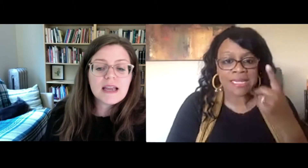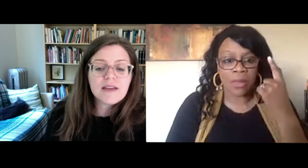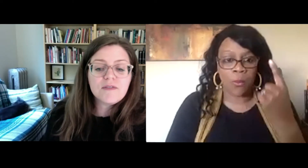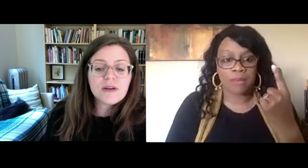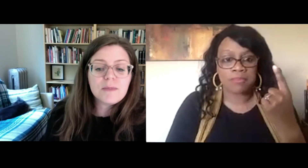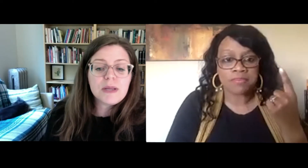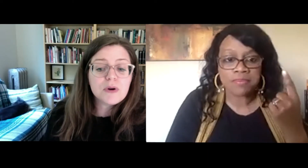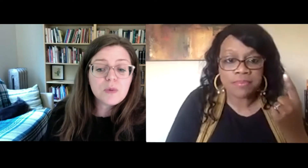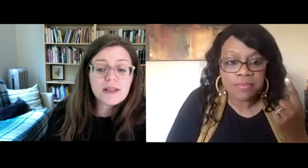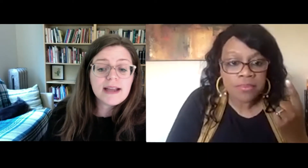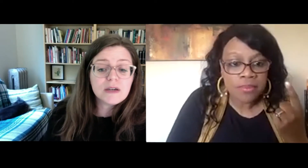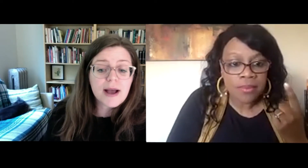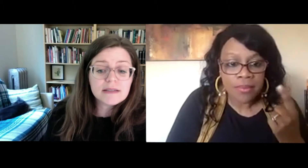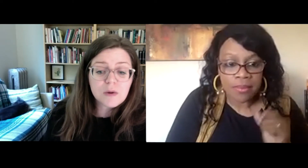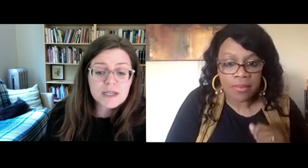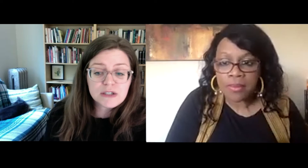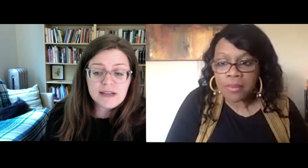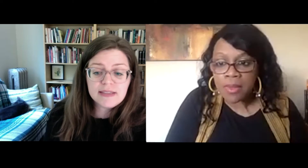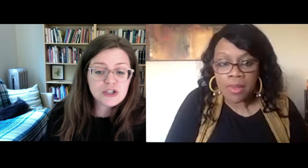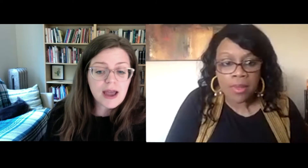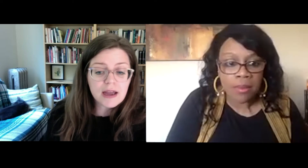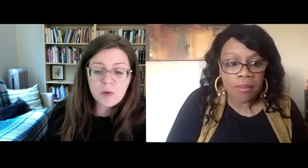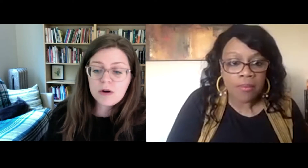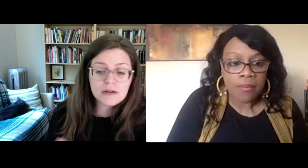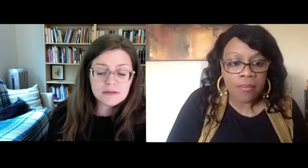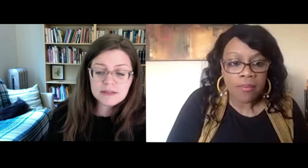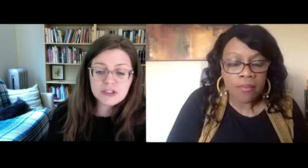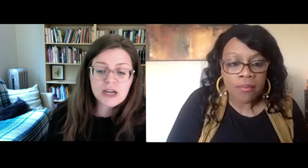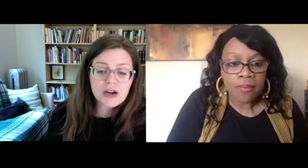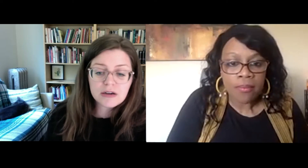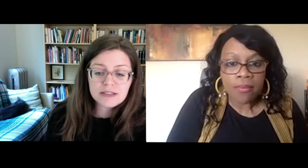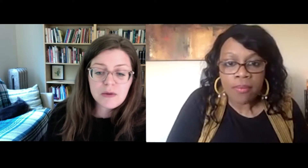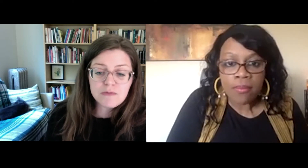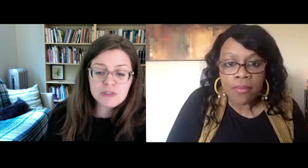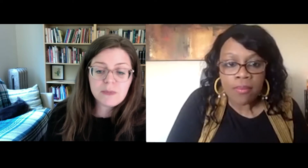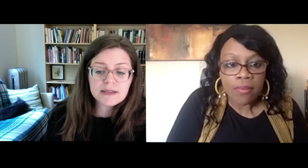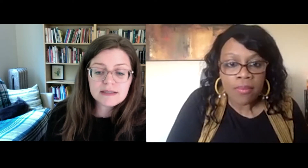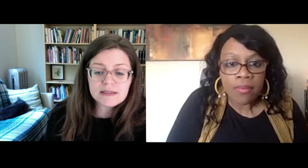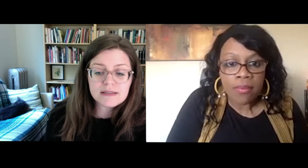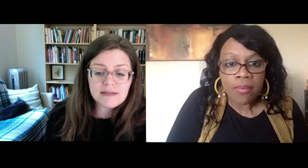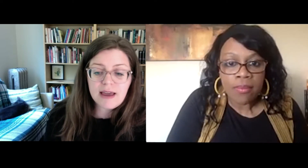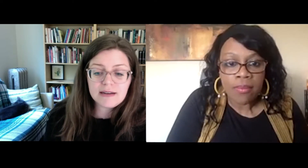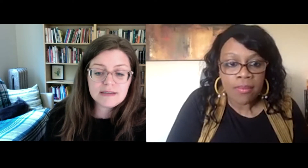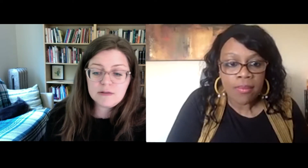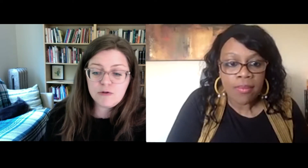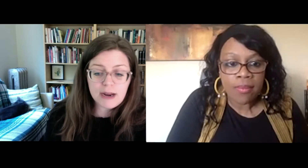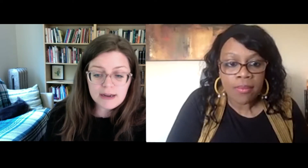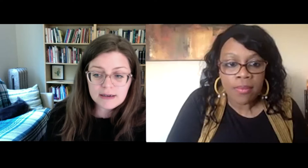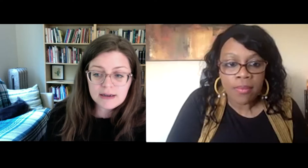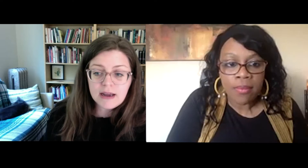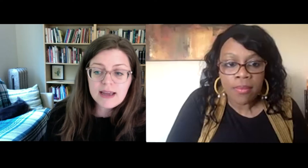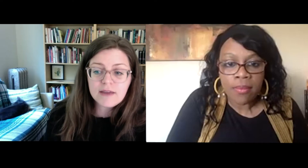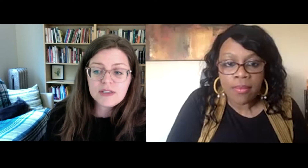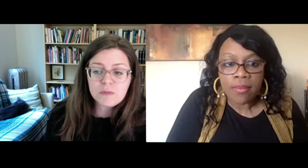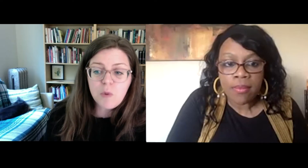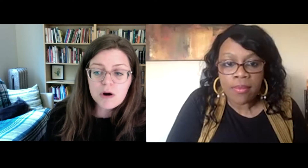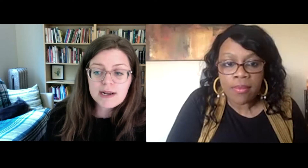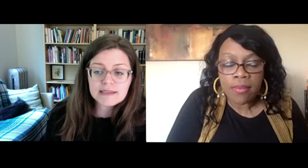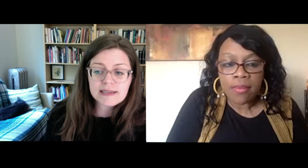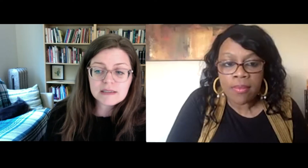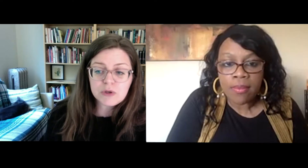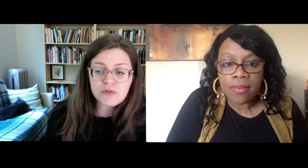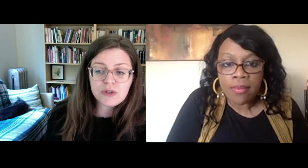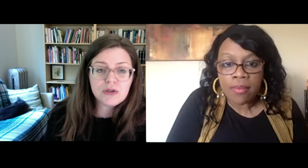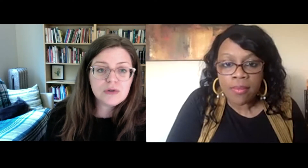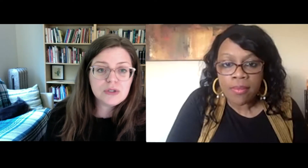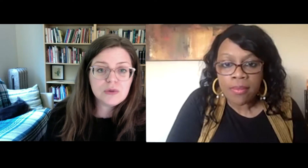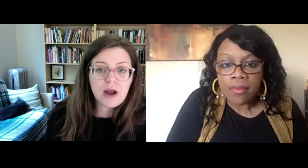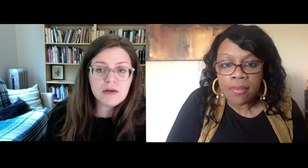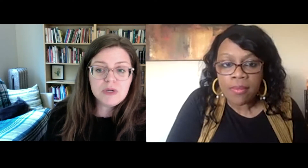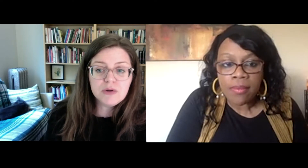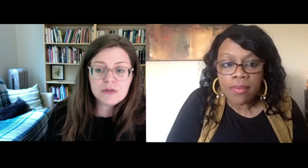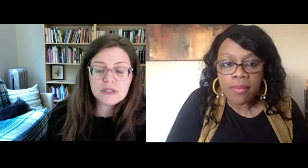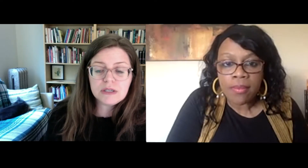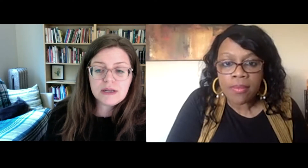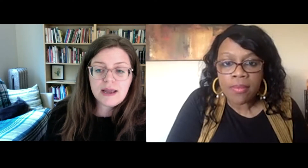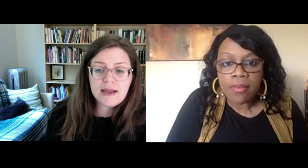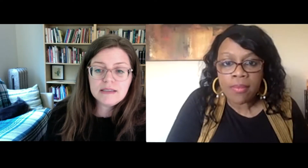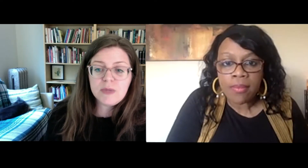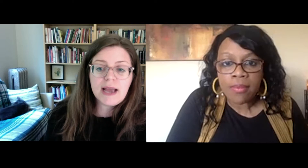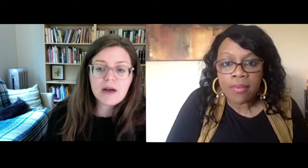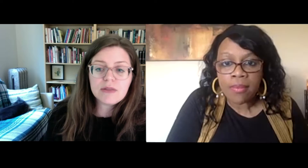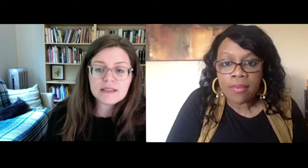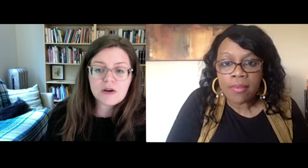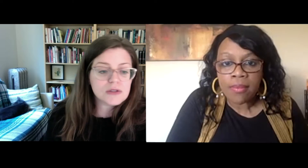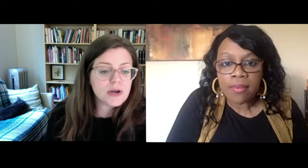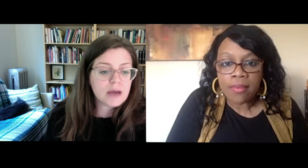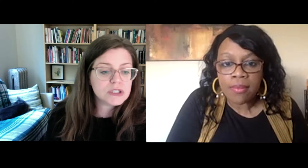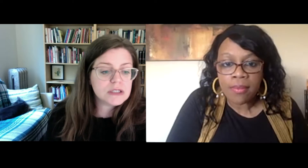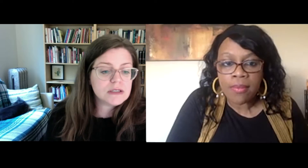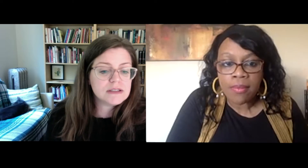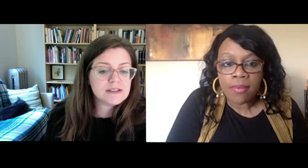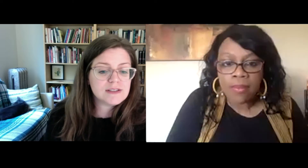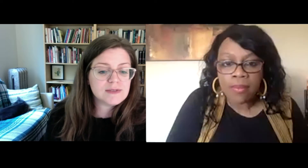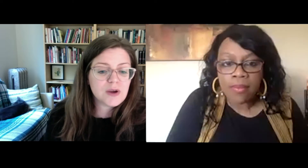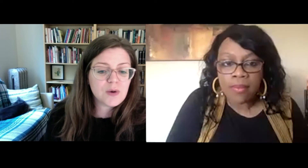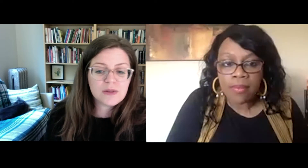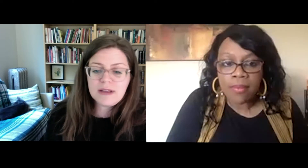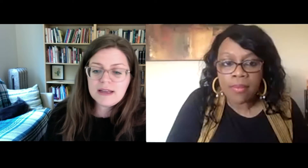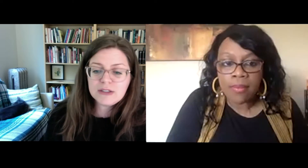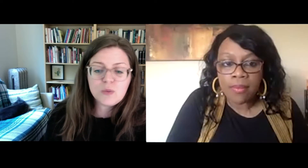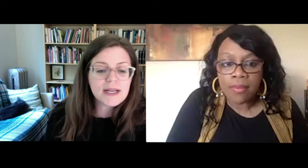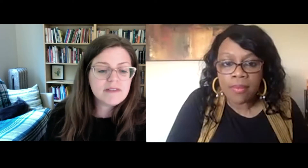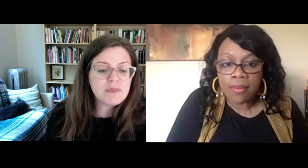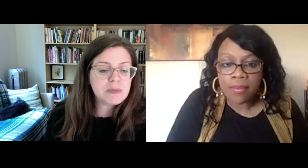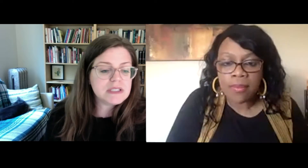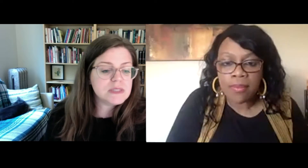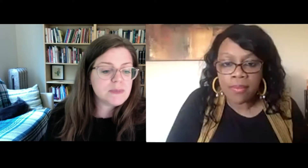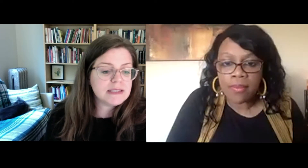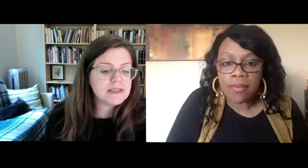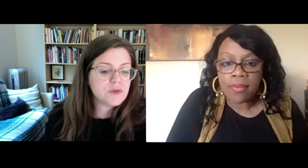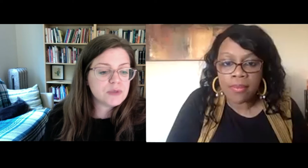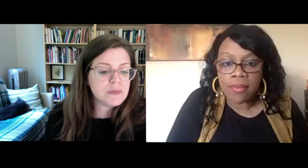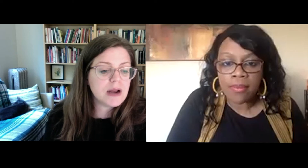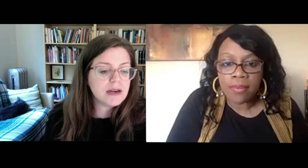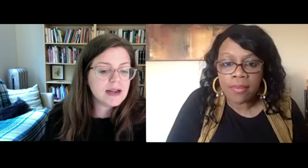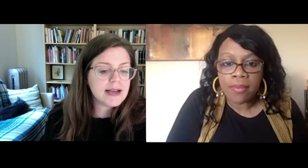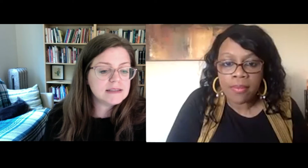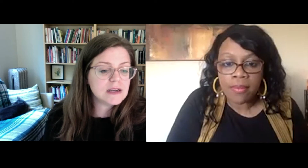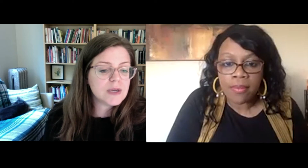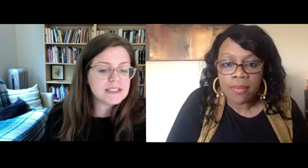If people would like to ask a question in the chat or share their responses, that is great. If it's more accessible for you to unmute and speak out, that's also an option. So just want to give people some space for responding and asking questions.